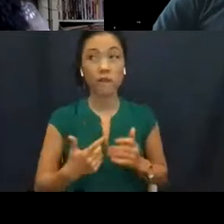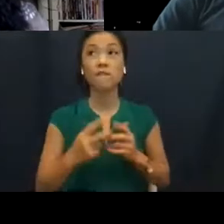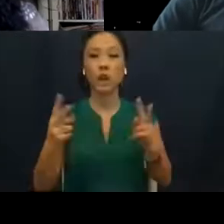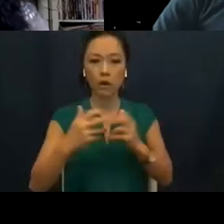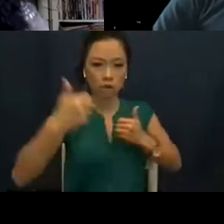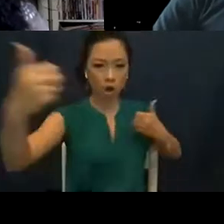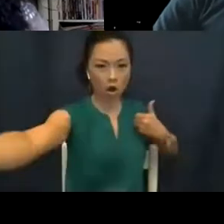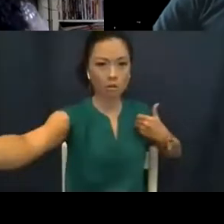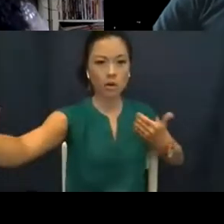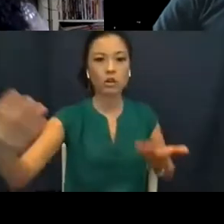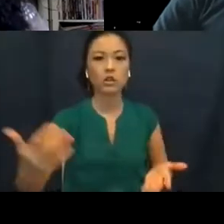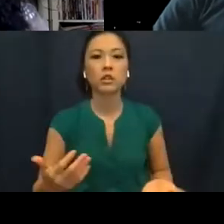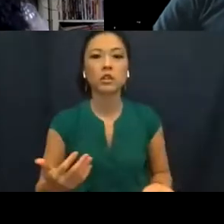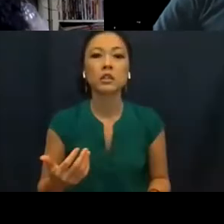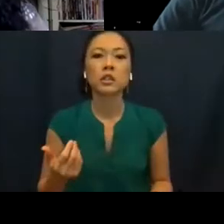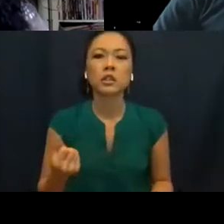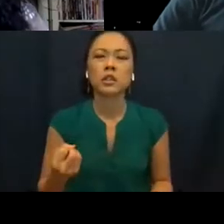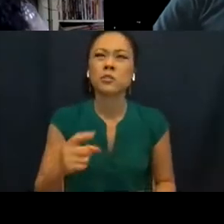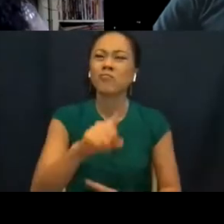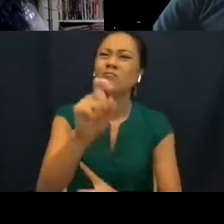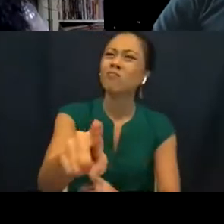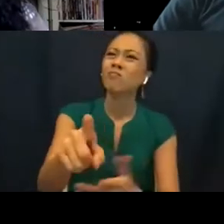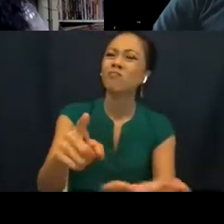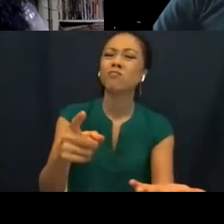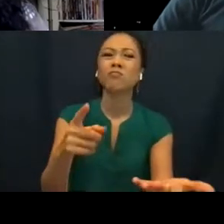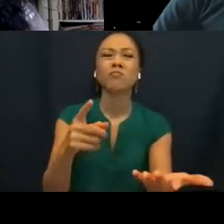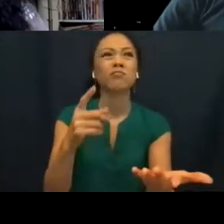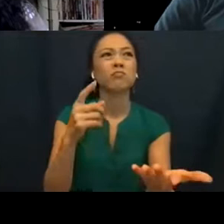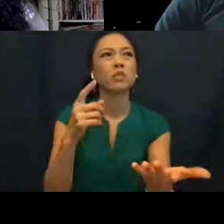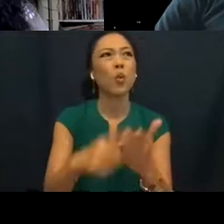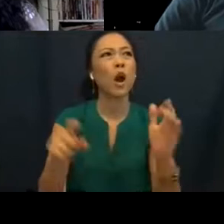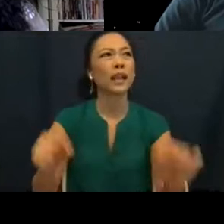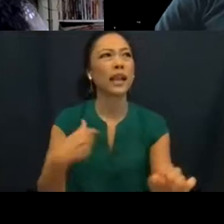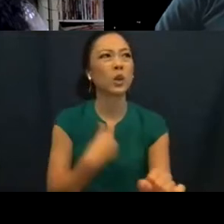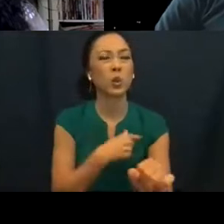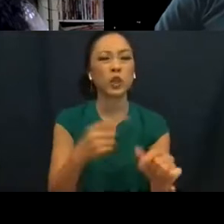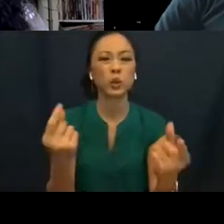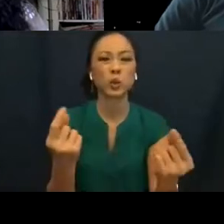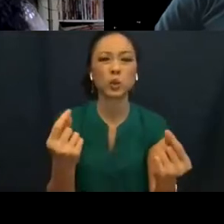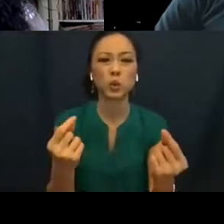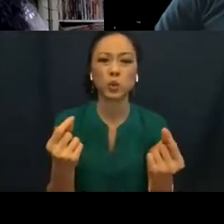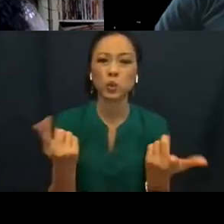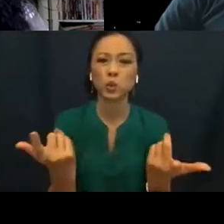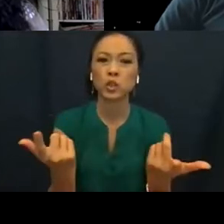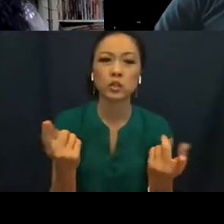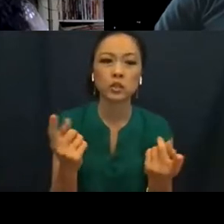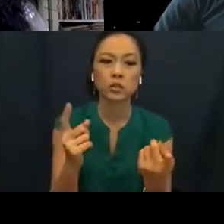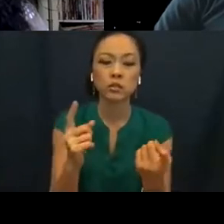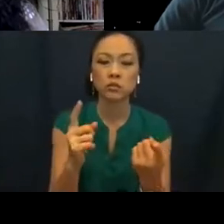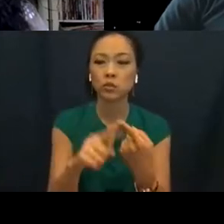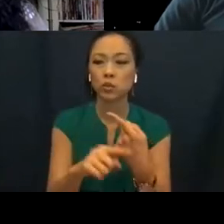media, what can we do to be support of our people?